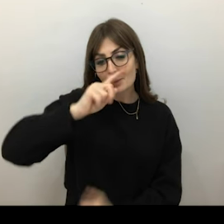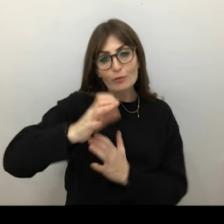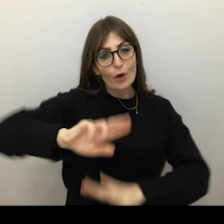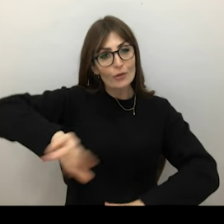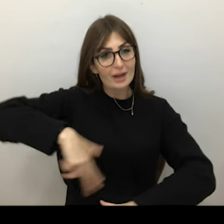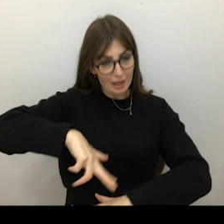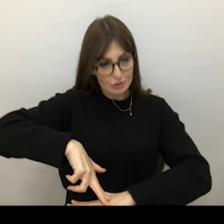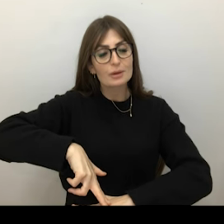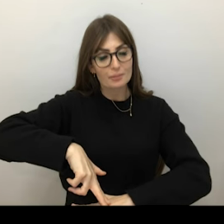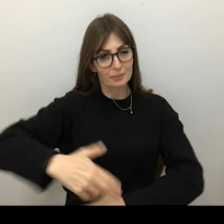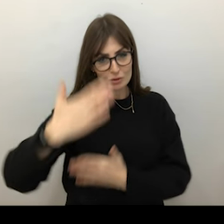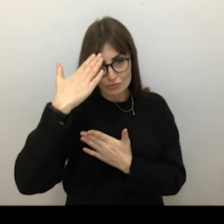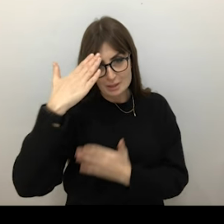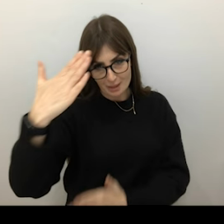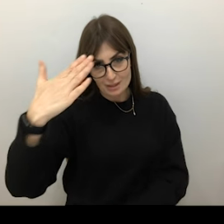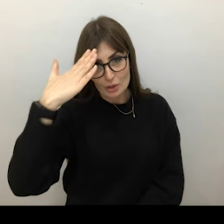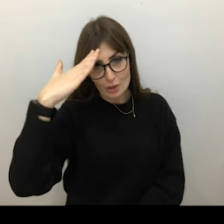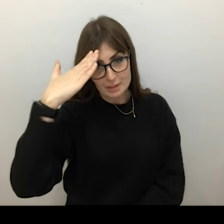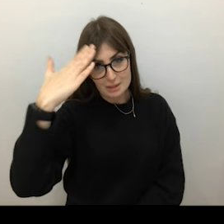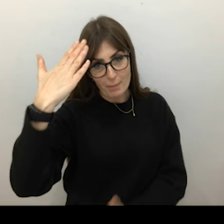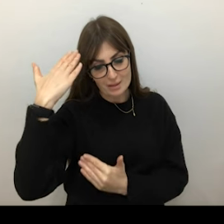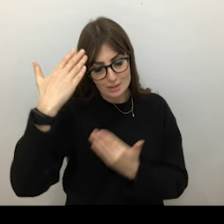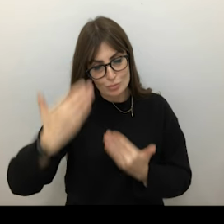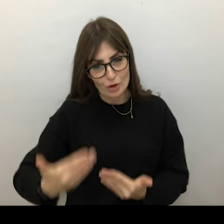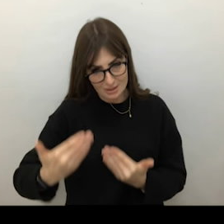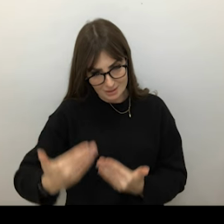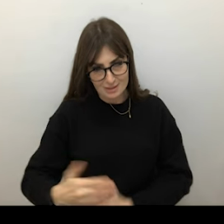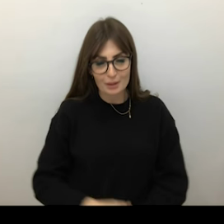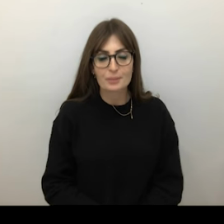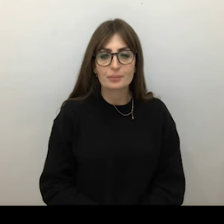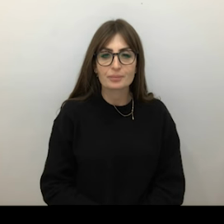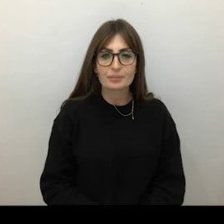of the Eora Nation, and pay my respects to Elders past and present.